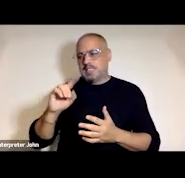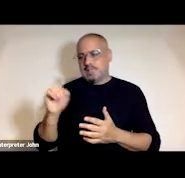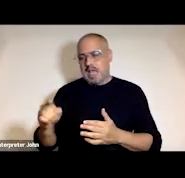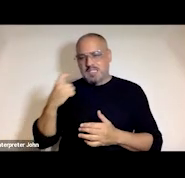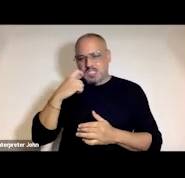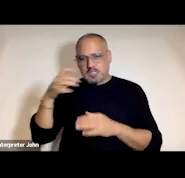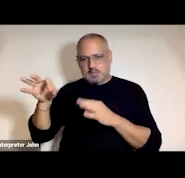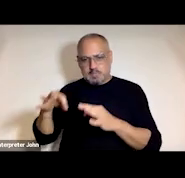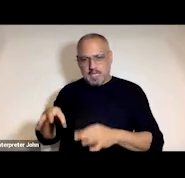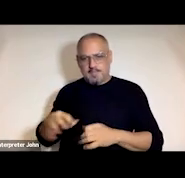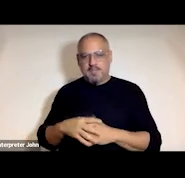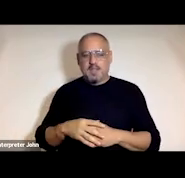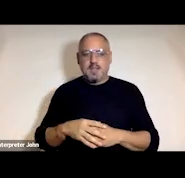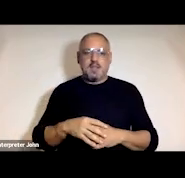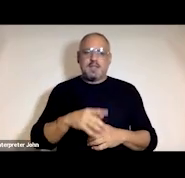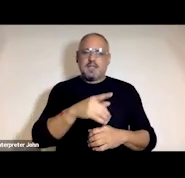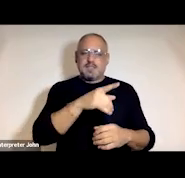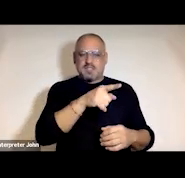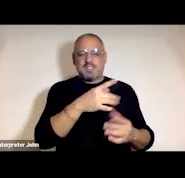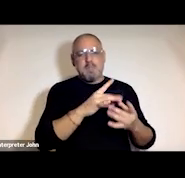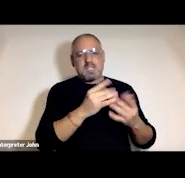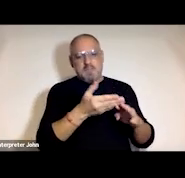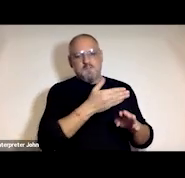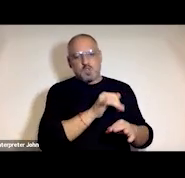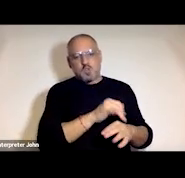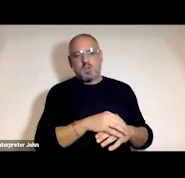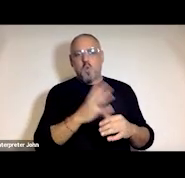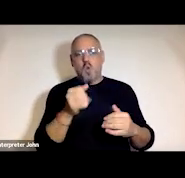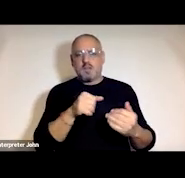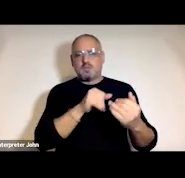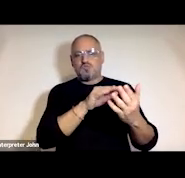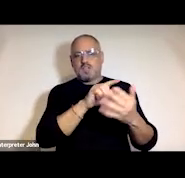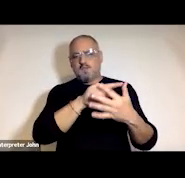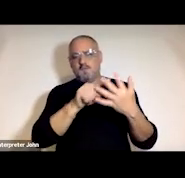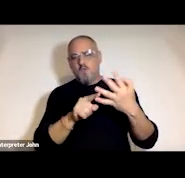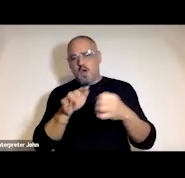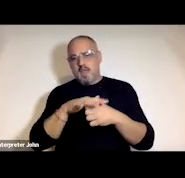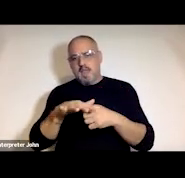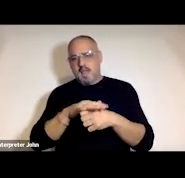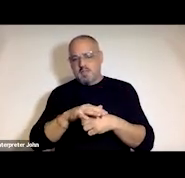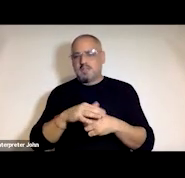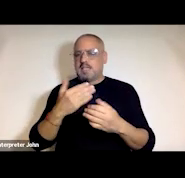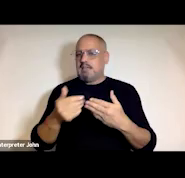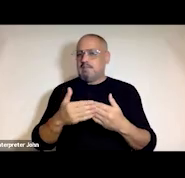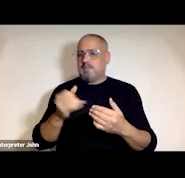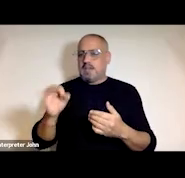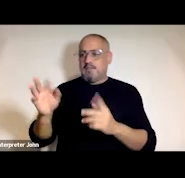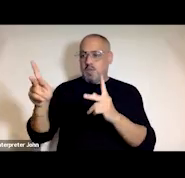And Daz said this as well, but you wanna address all four areas of mental functioning, even if it's the case that maybe the person